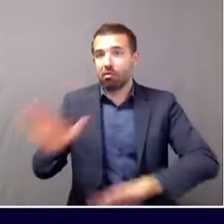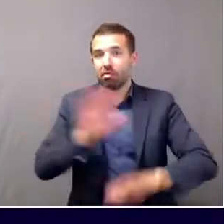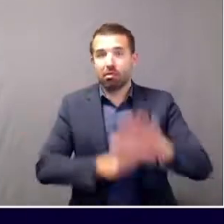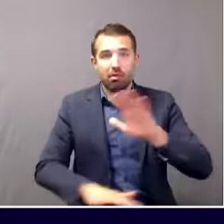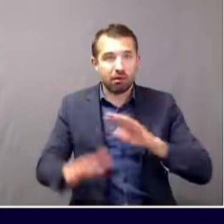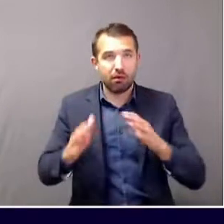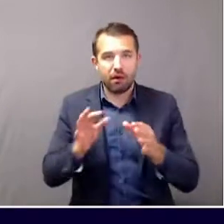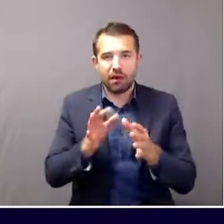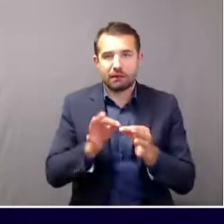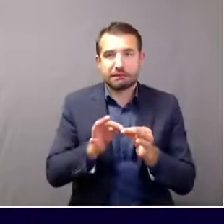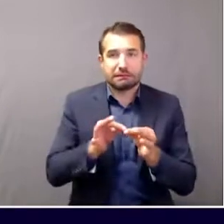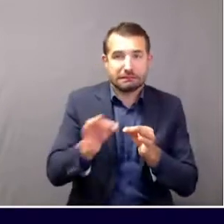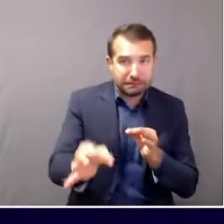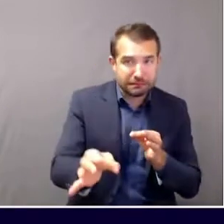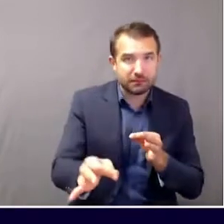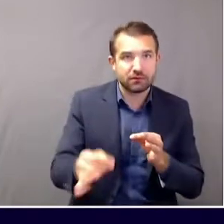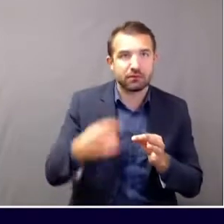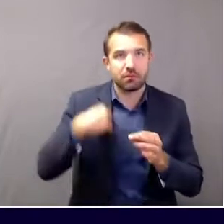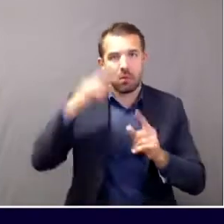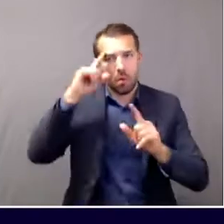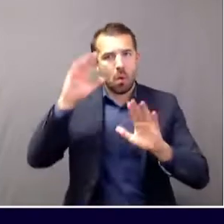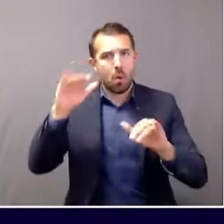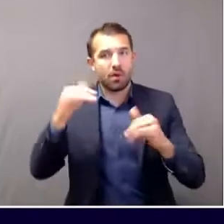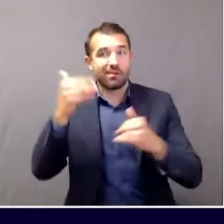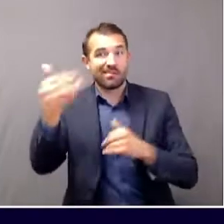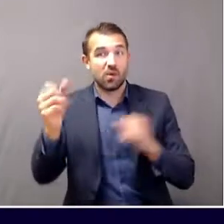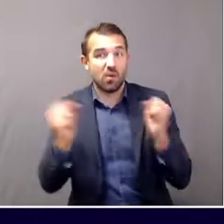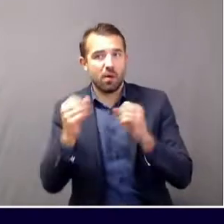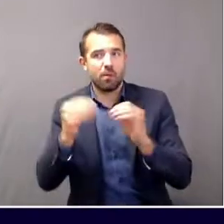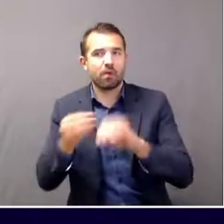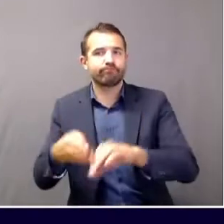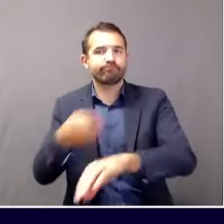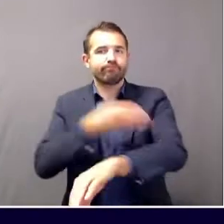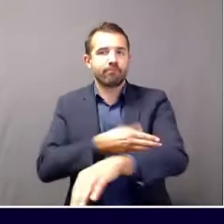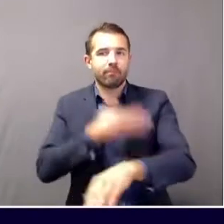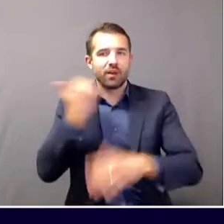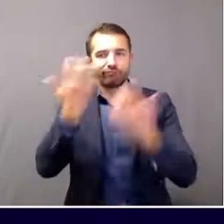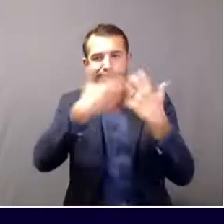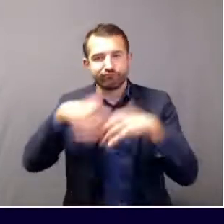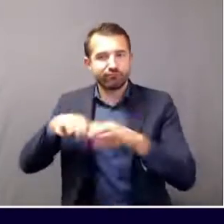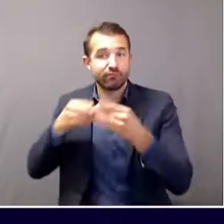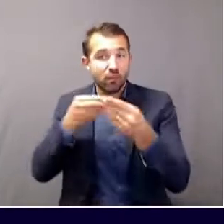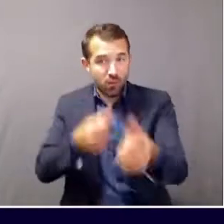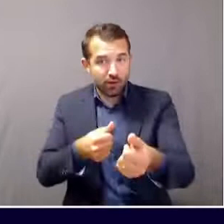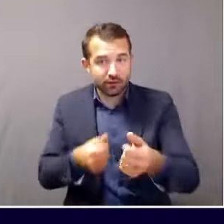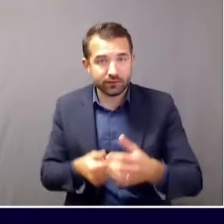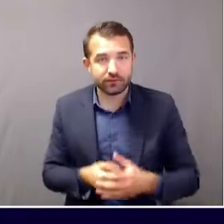hoping the process will improve